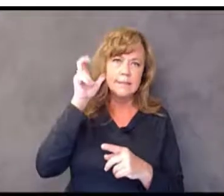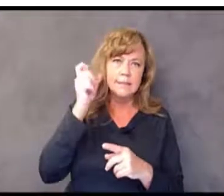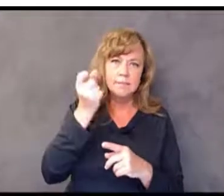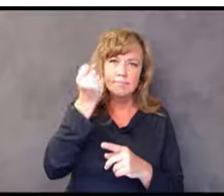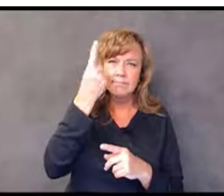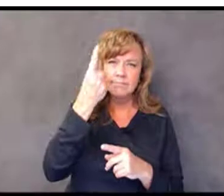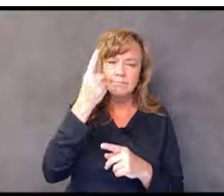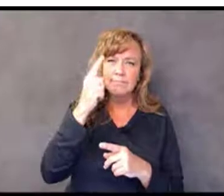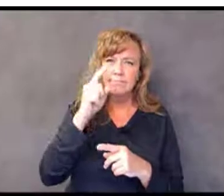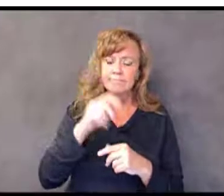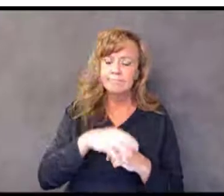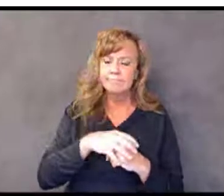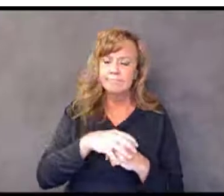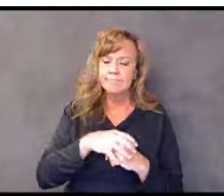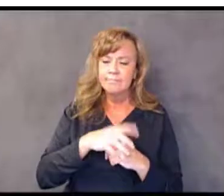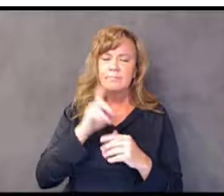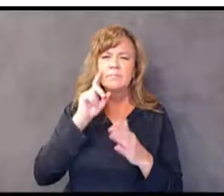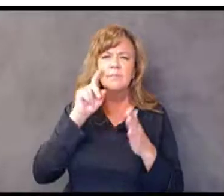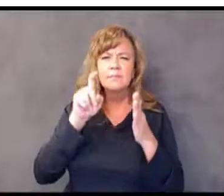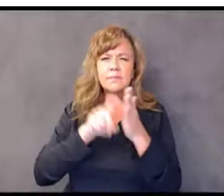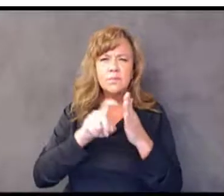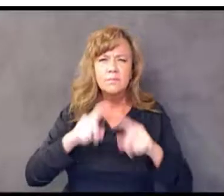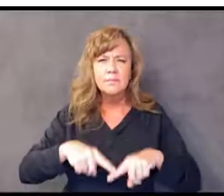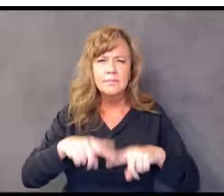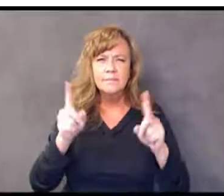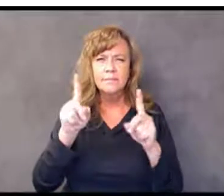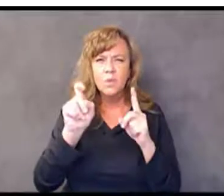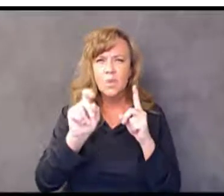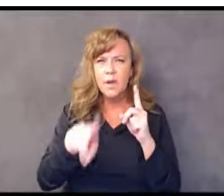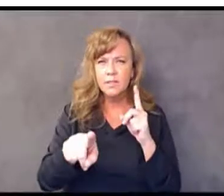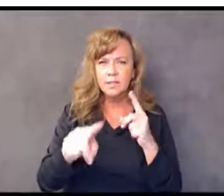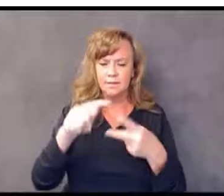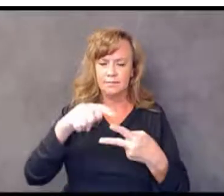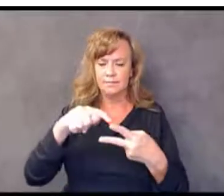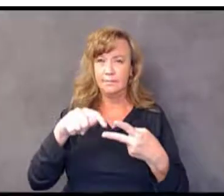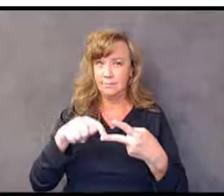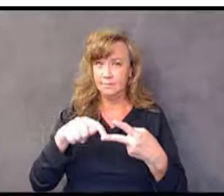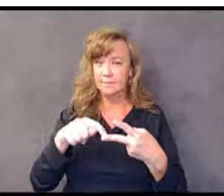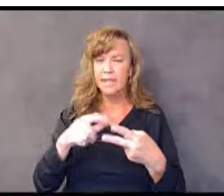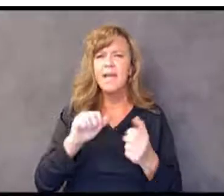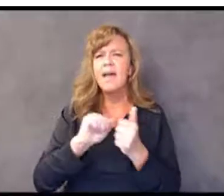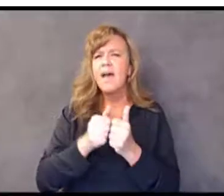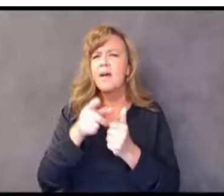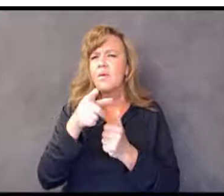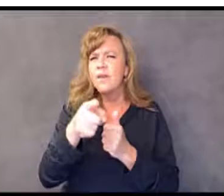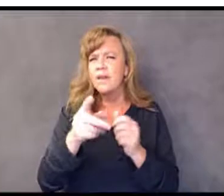subtest, notice the different questions asked and how each is presented.